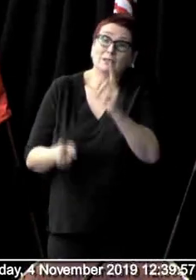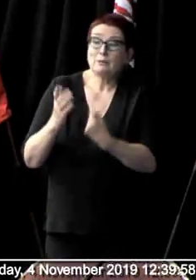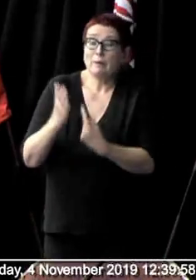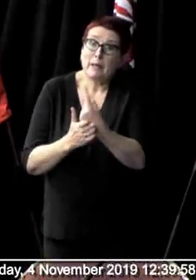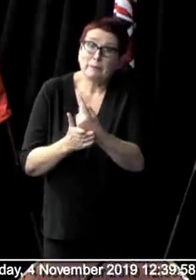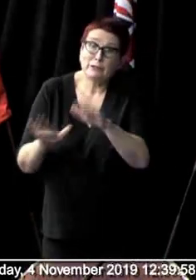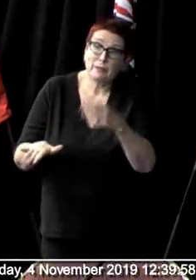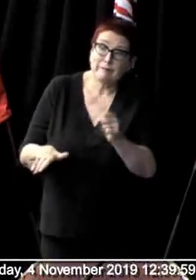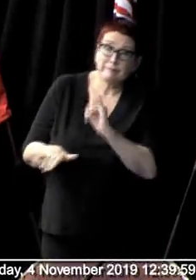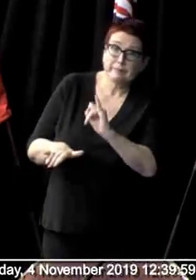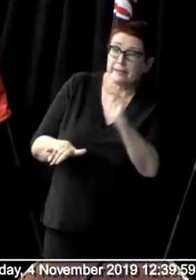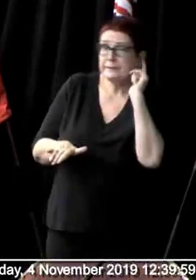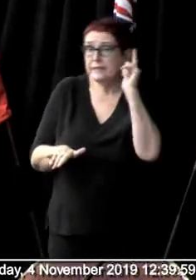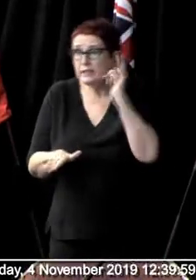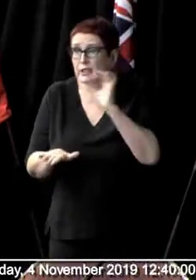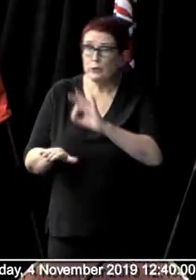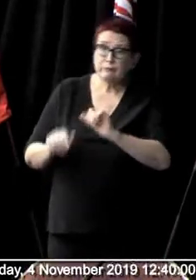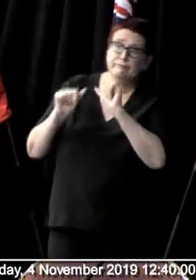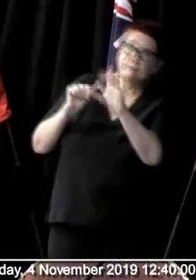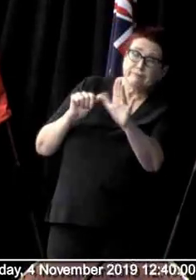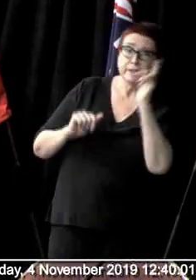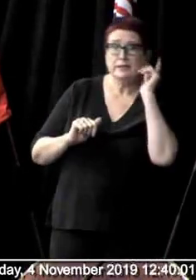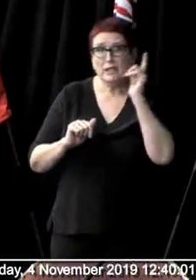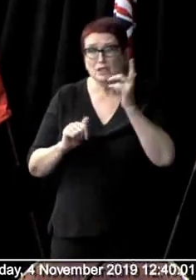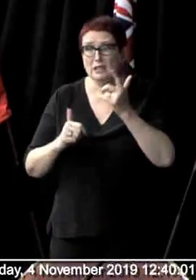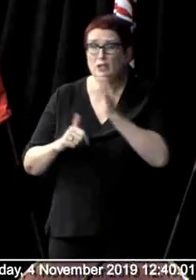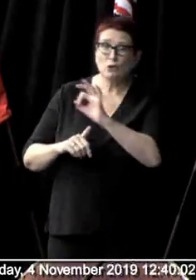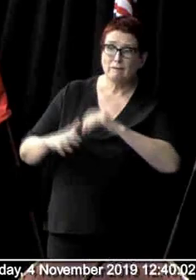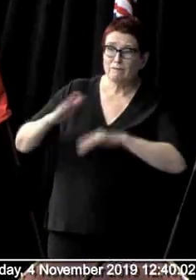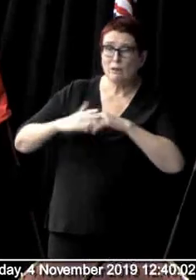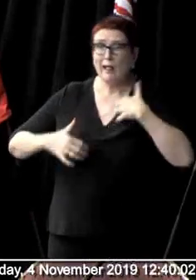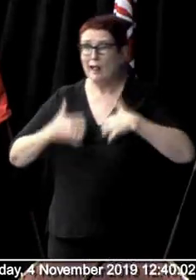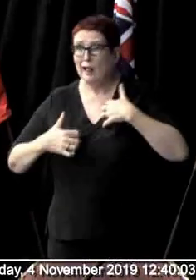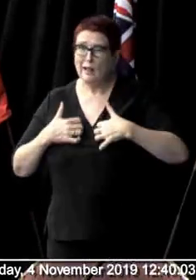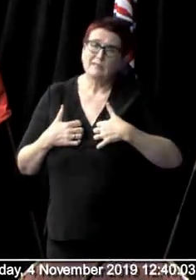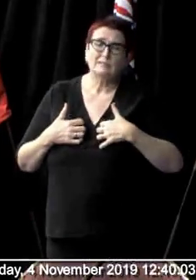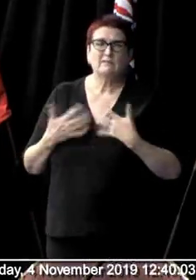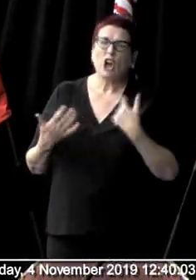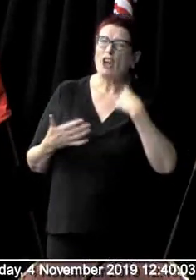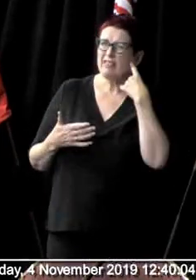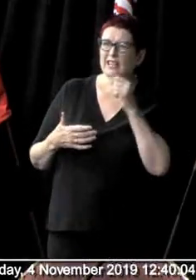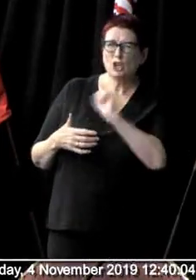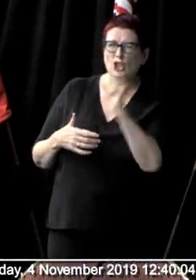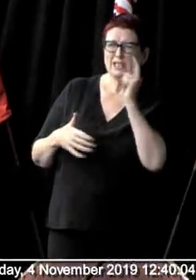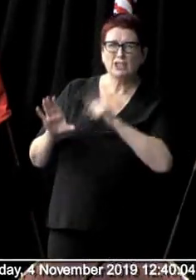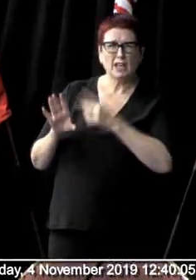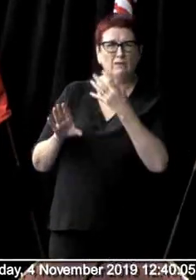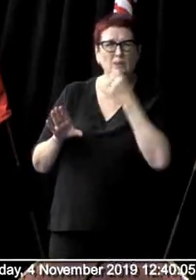has a teacher that maybe isn’t, you know, 100 per cent enthusiastic. That was probably the main issue – was enthusiasm. So – yeah.